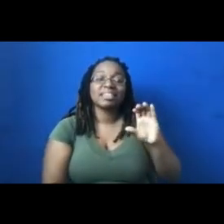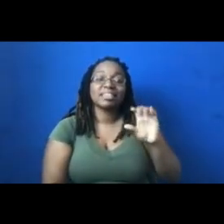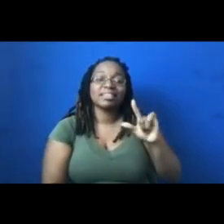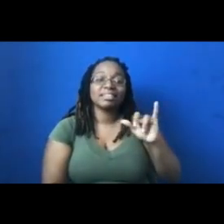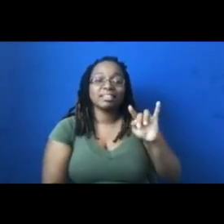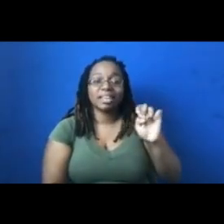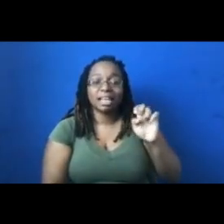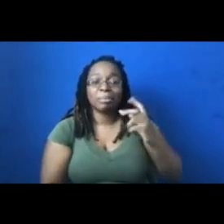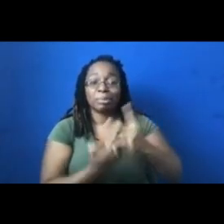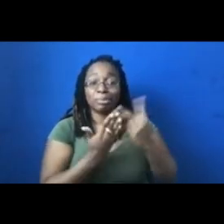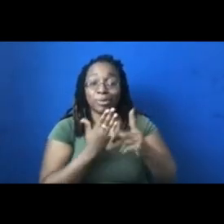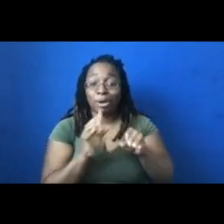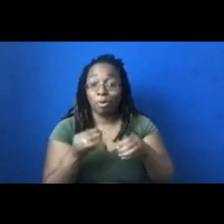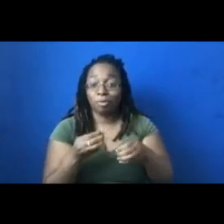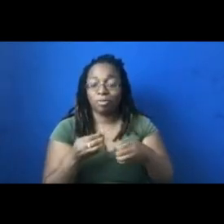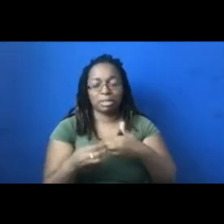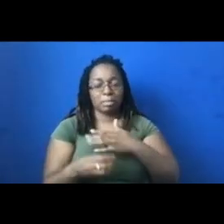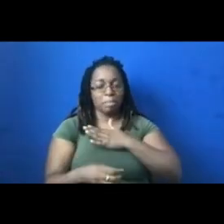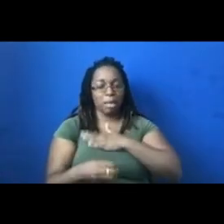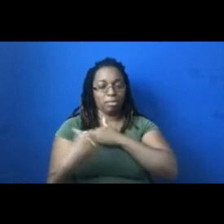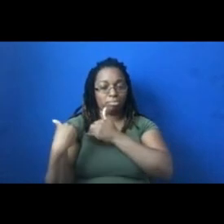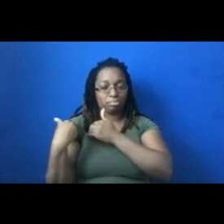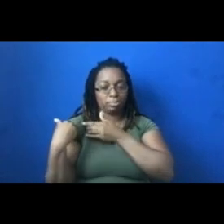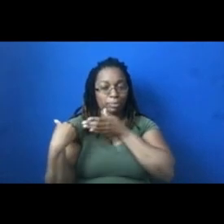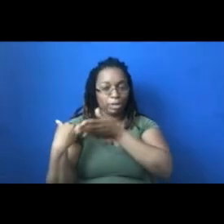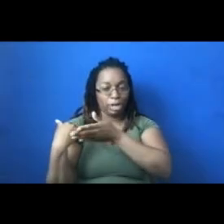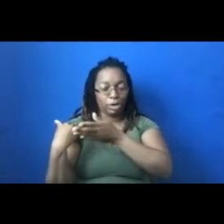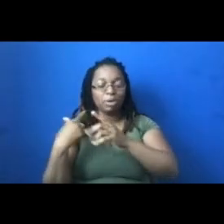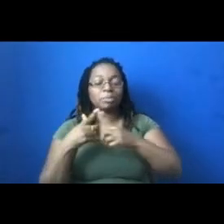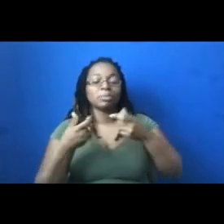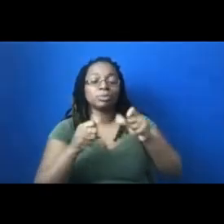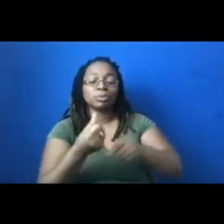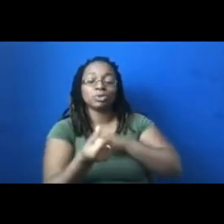is focusing is supporting the climate resilience technical